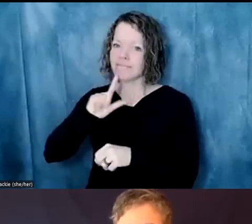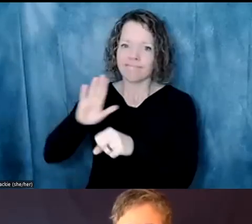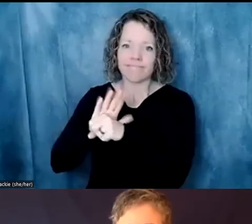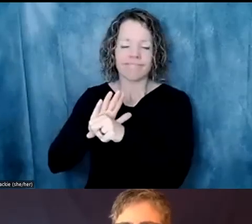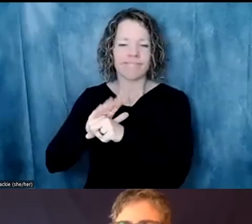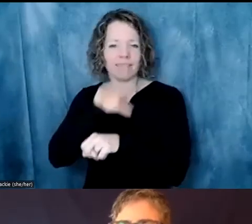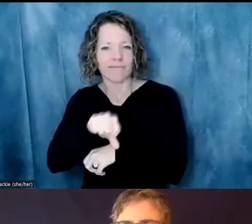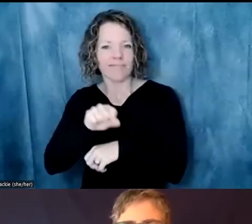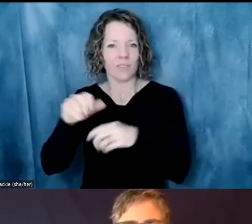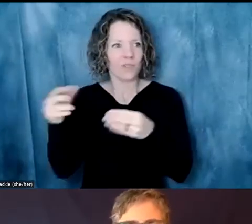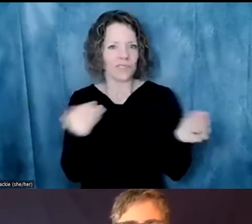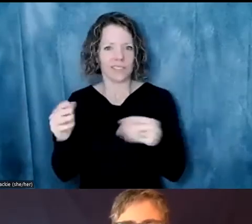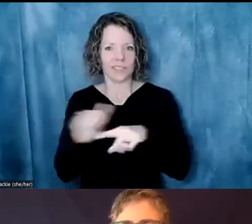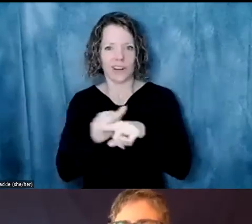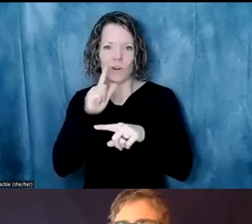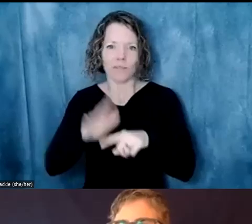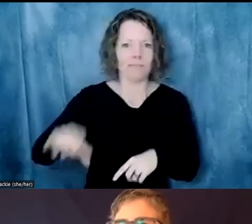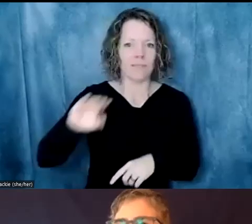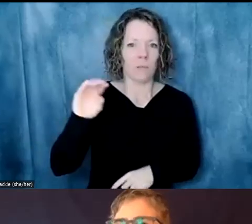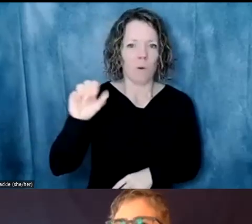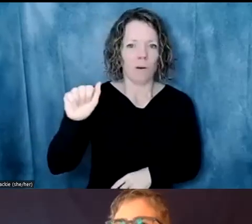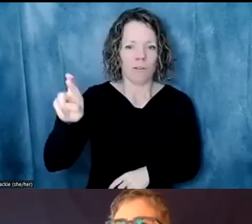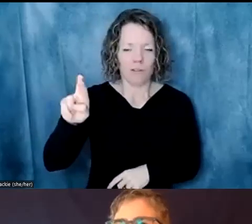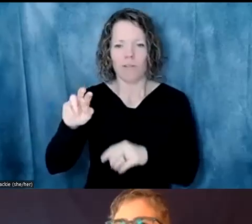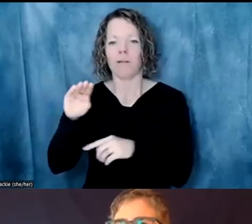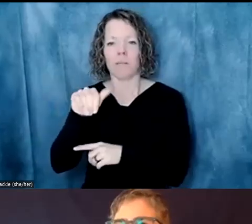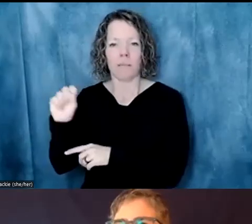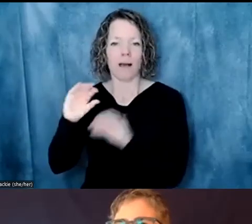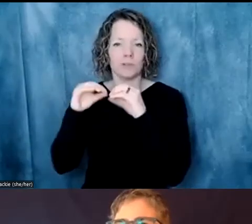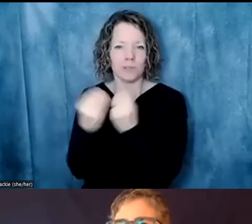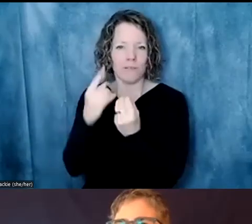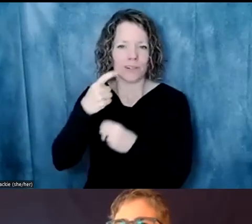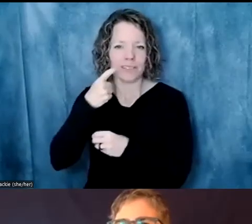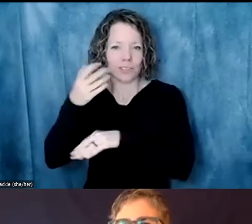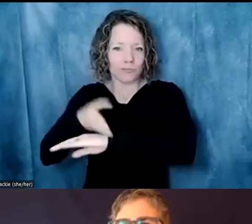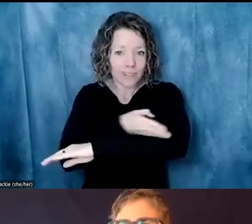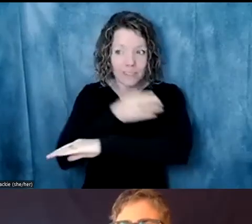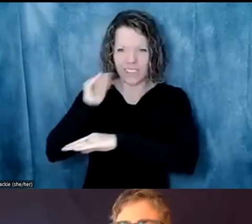Massachusetts Organization for Addiction Recovery are obvious to all who have had the tremendous